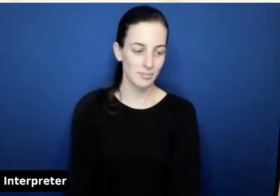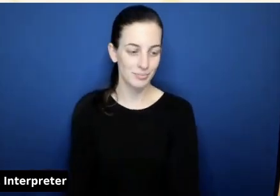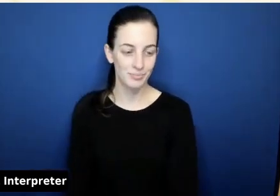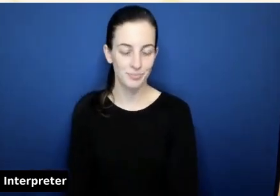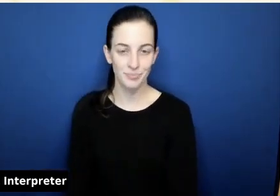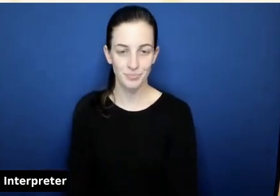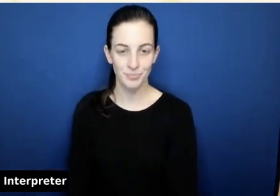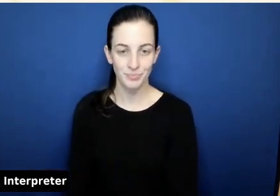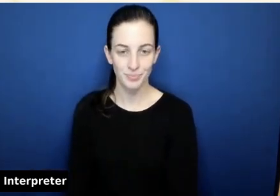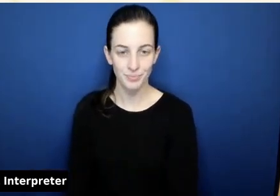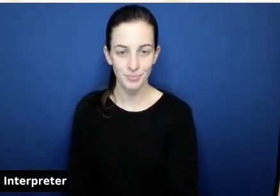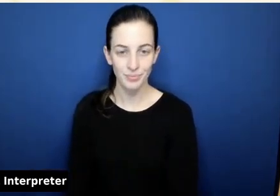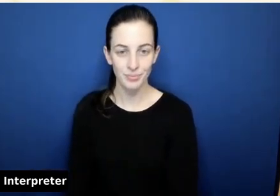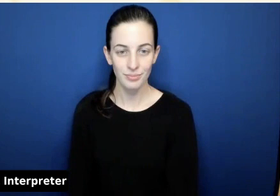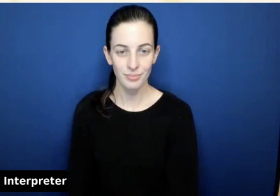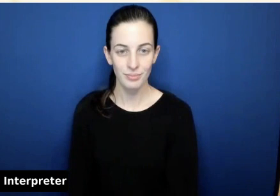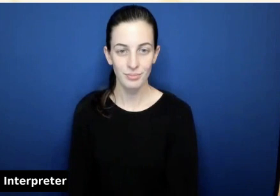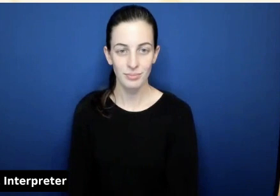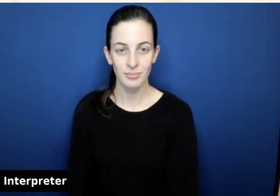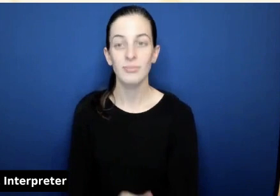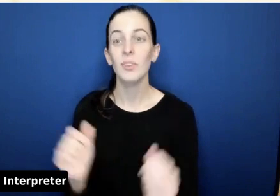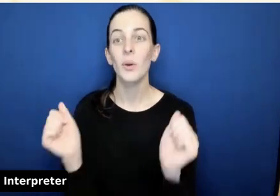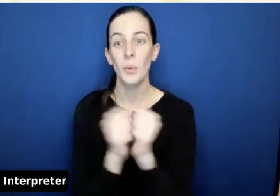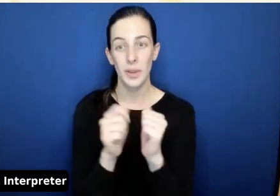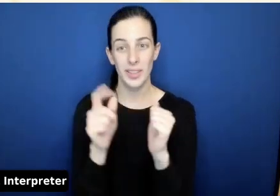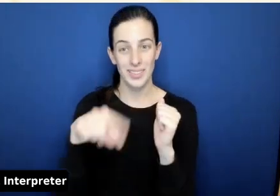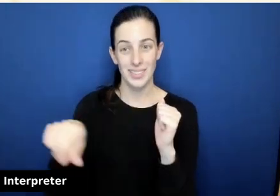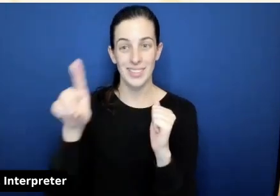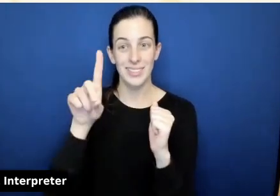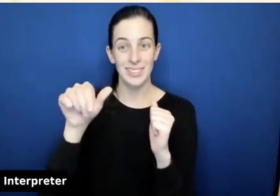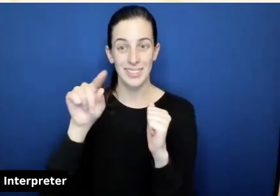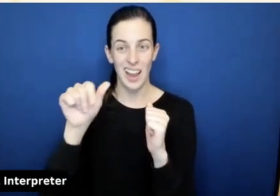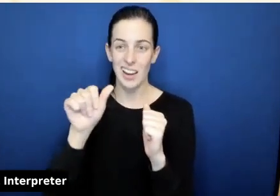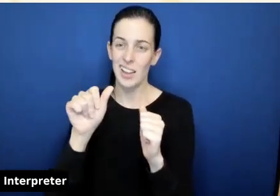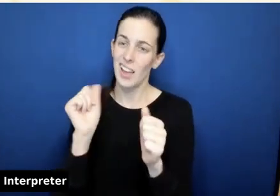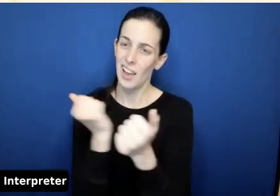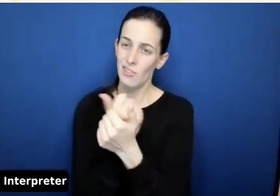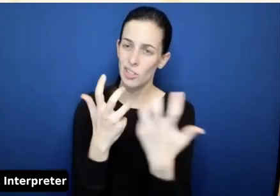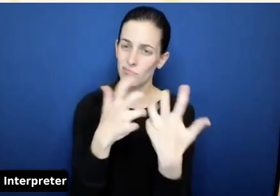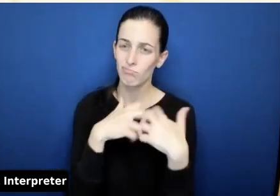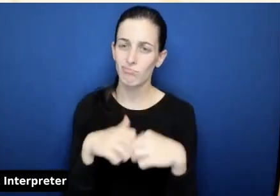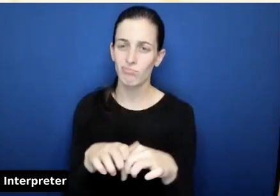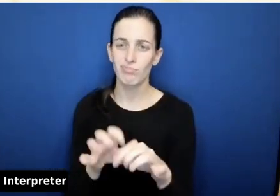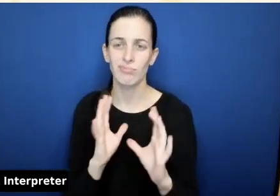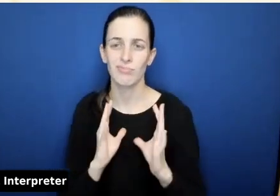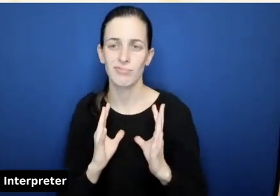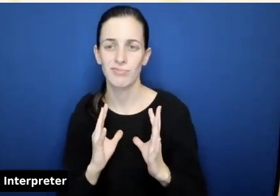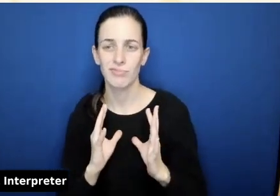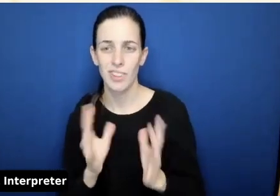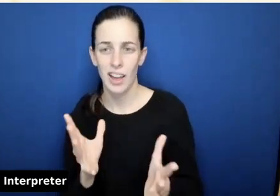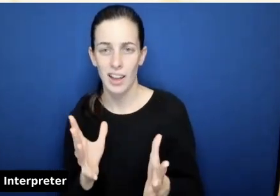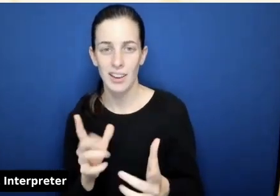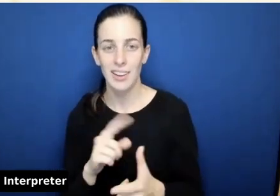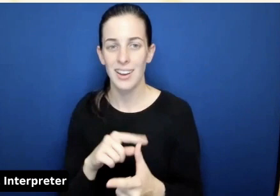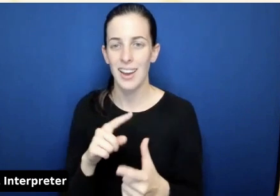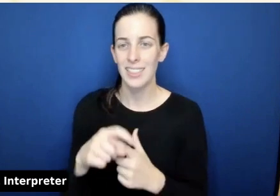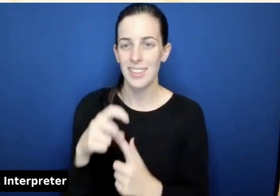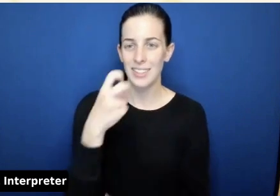So even with screen readers, everything was working fine. But when we switched to tab 2 and tab 3,